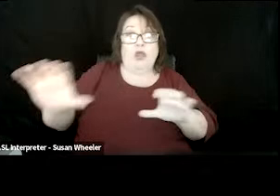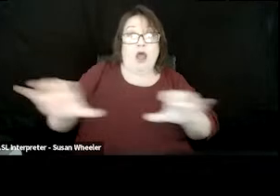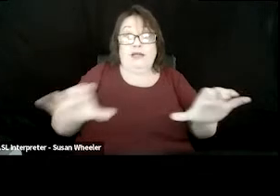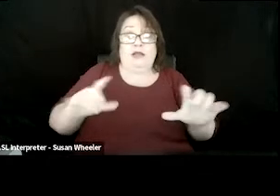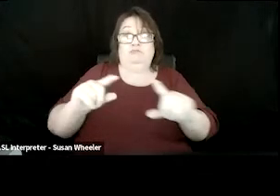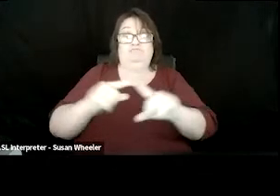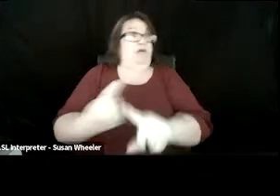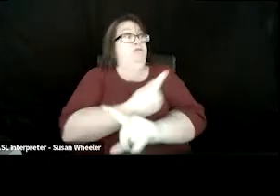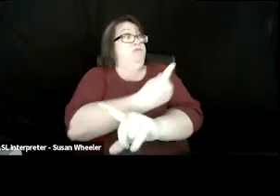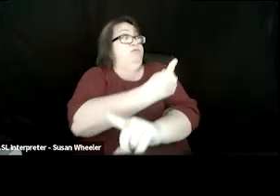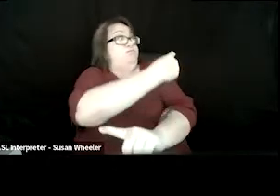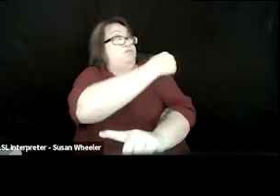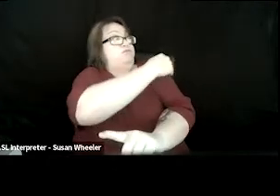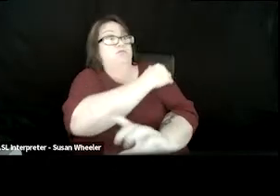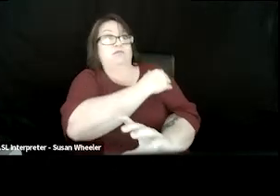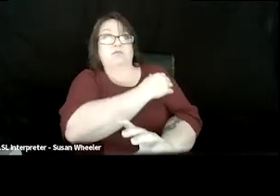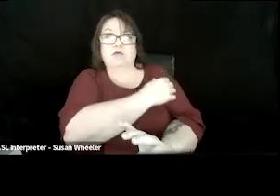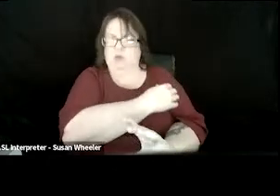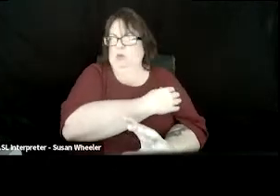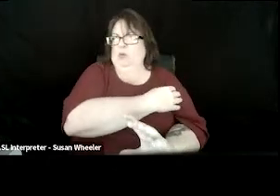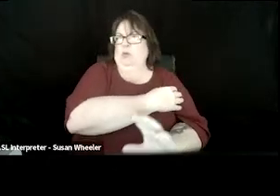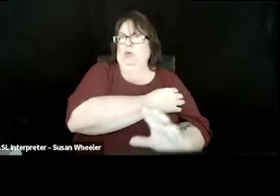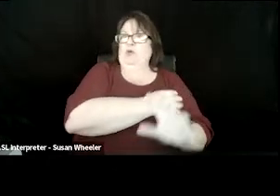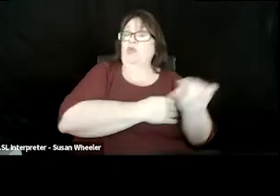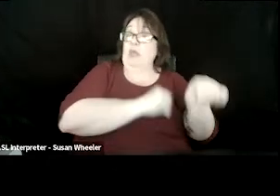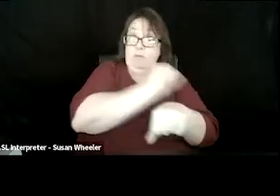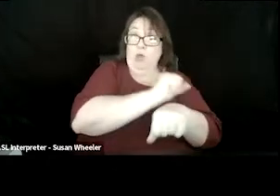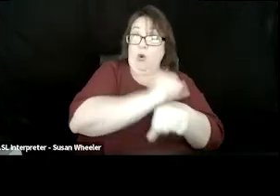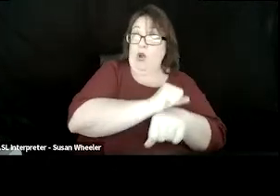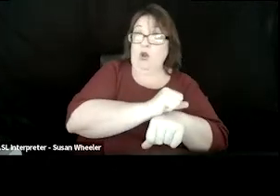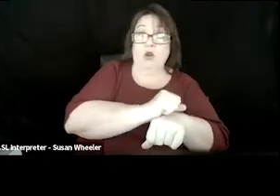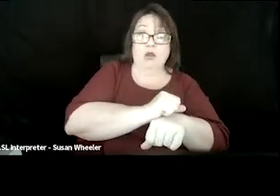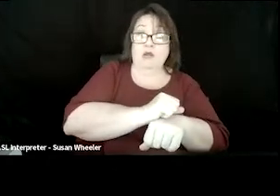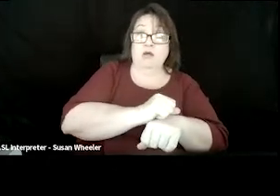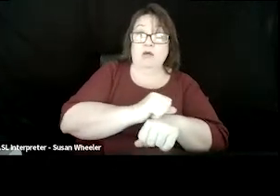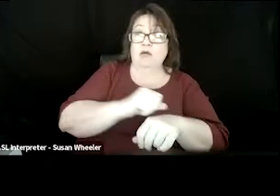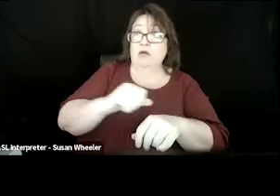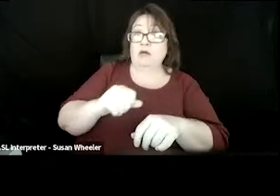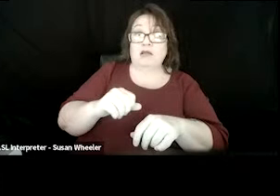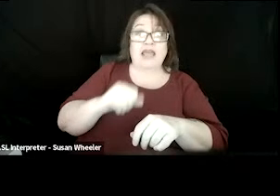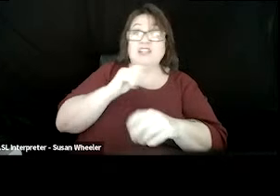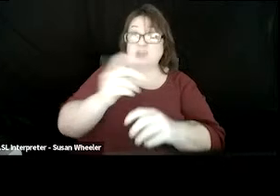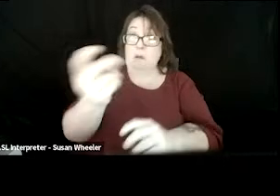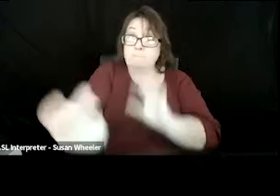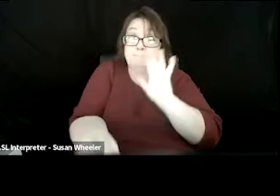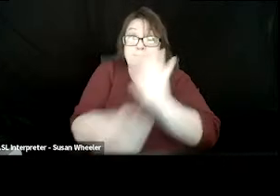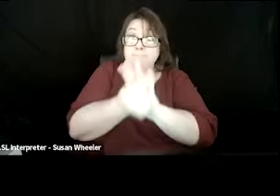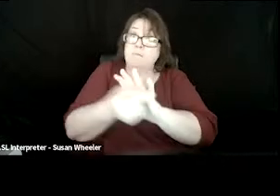and in those cases the employer without any notice can terminate you for cause.